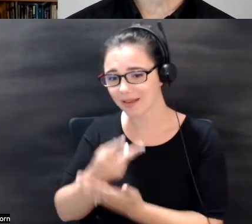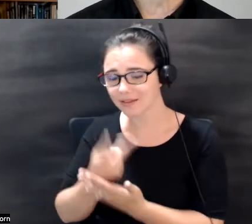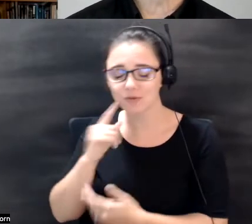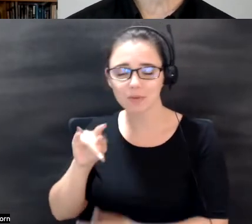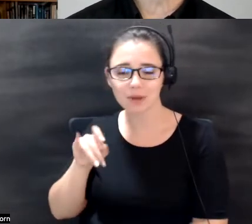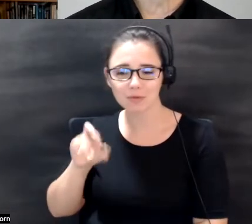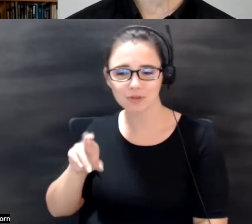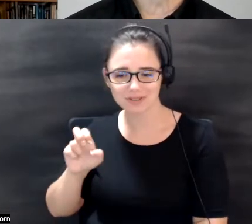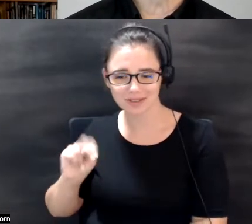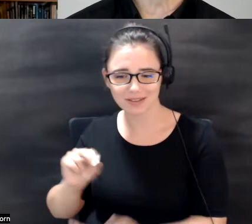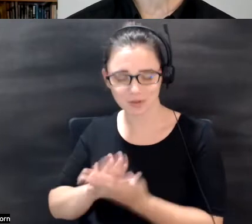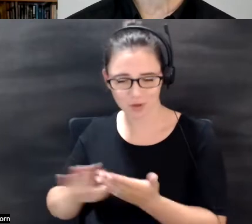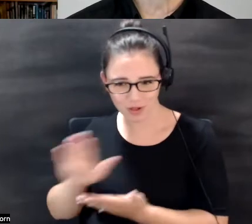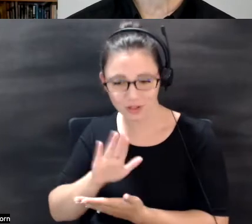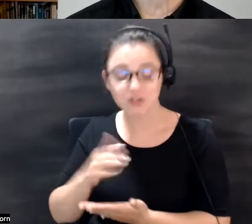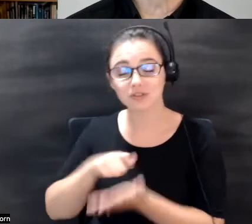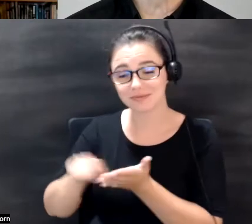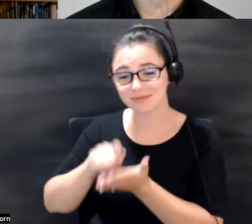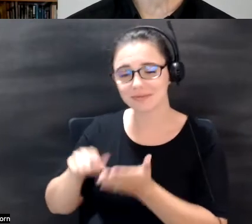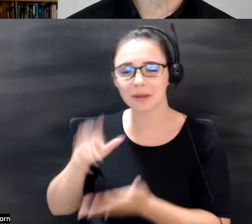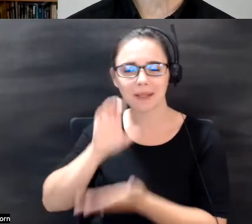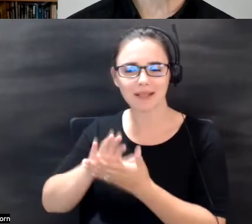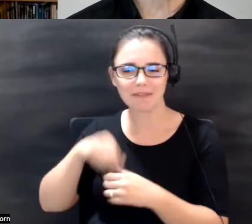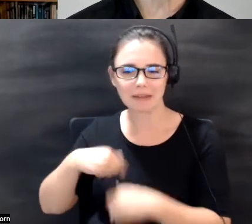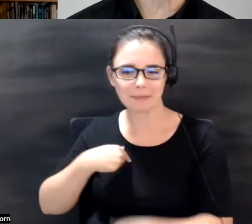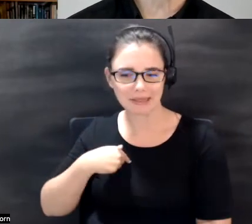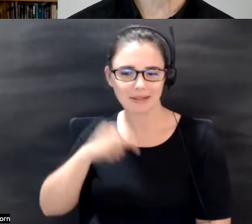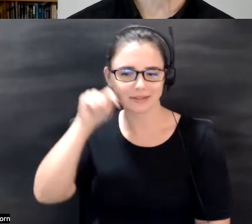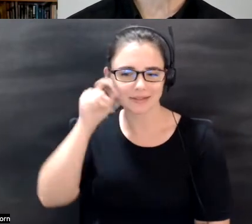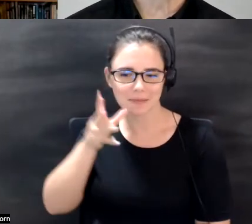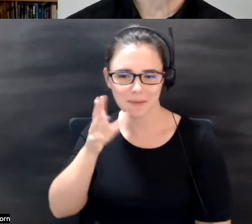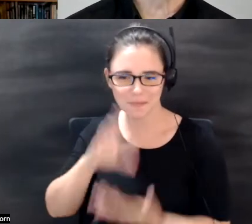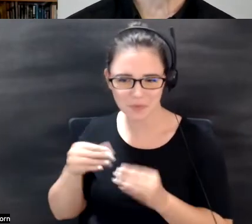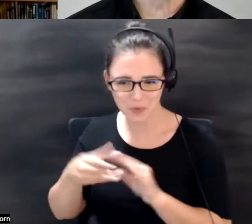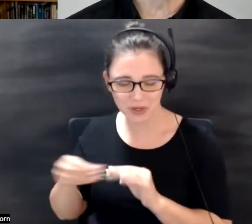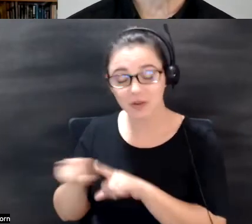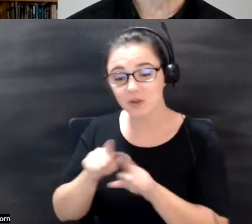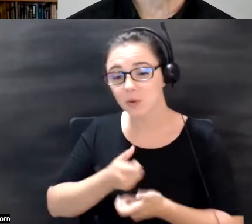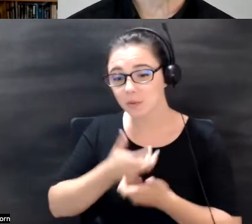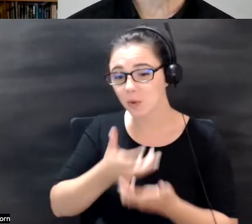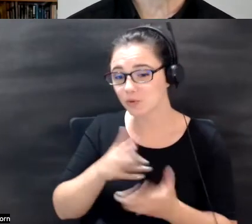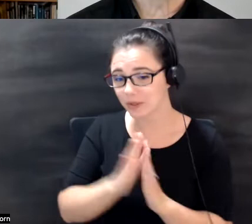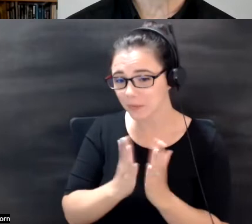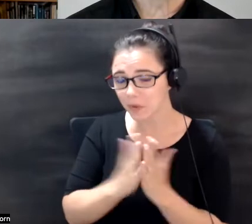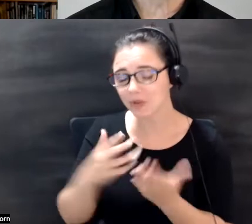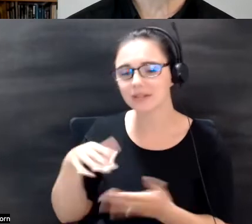a memoir, "Believe in Me, a Teen Mom's Story," and a poetry book, "Spirits Dancing into Light."